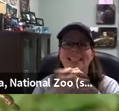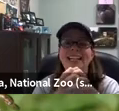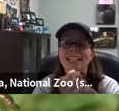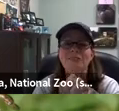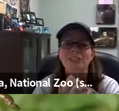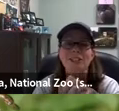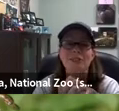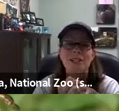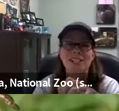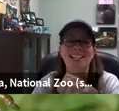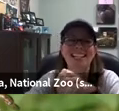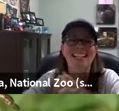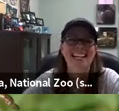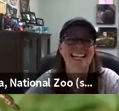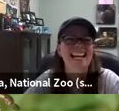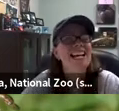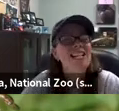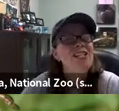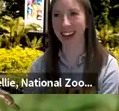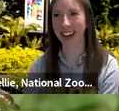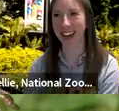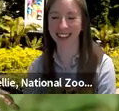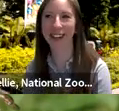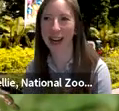Yeah that's a very good question!